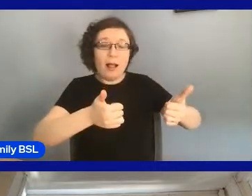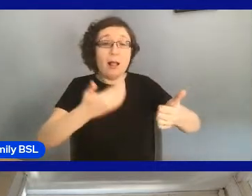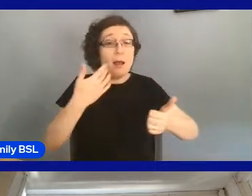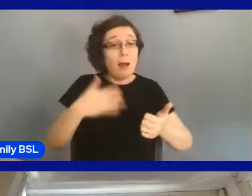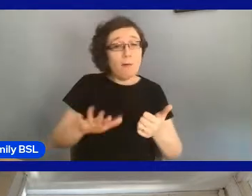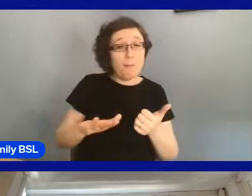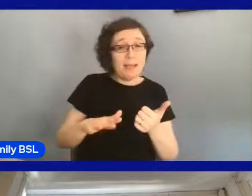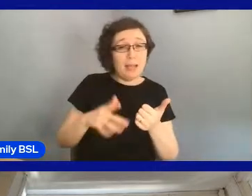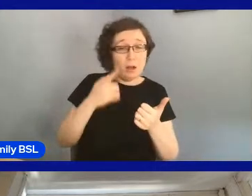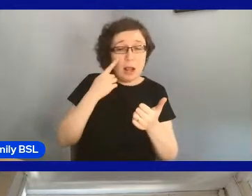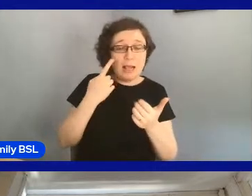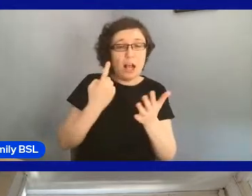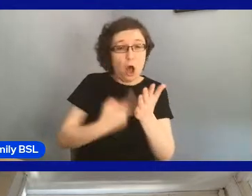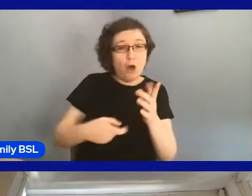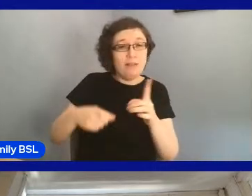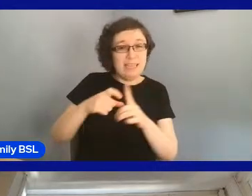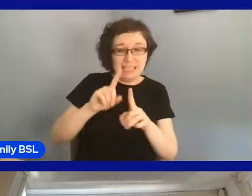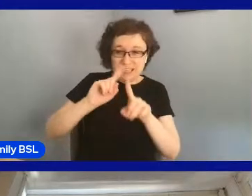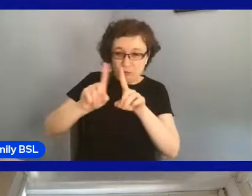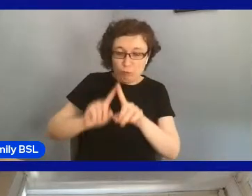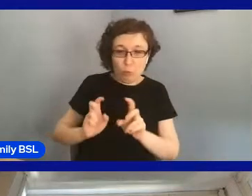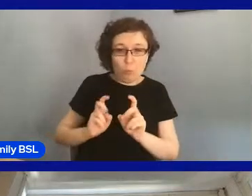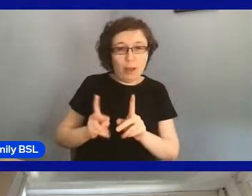little